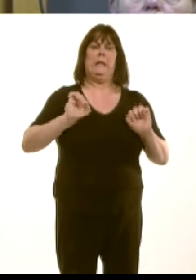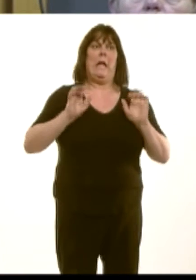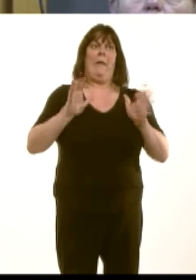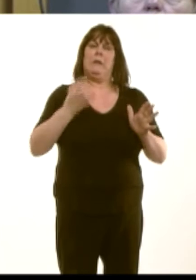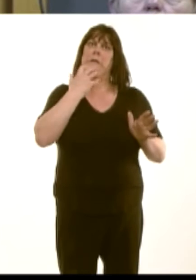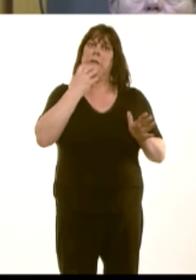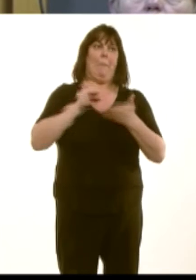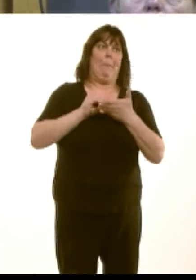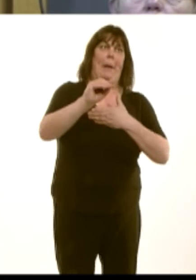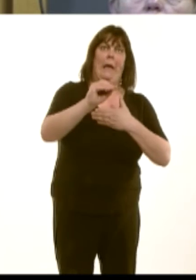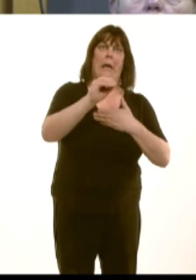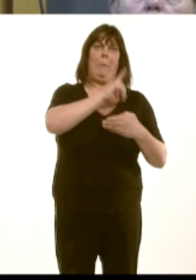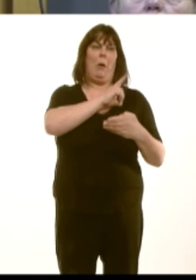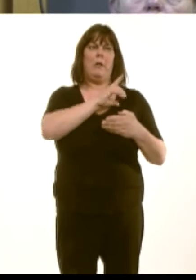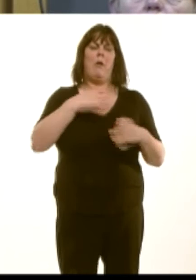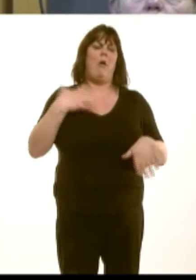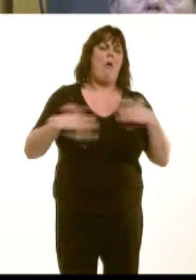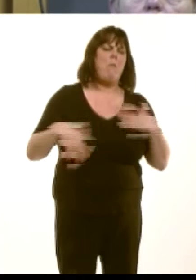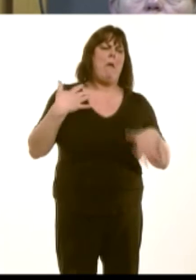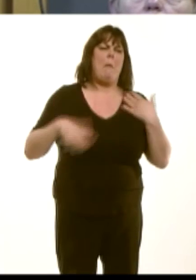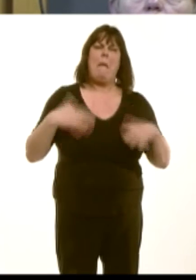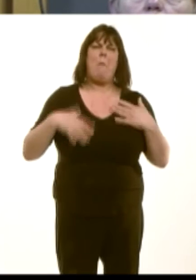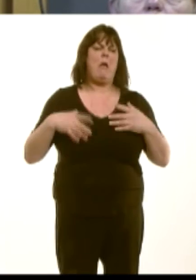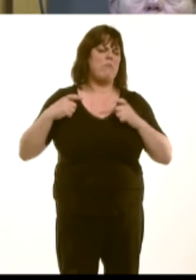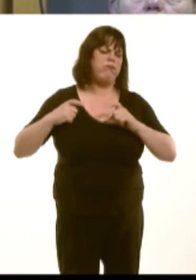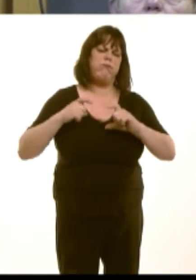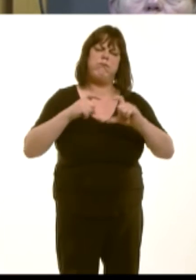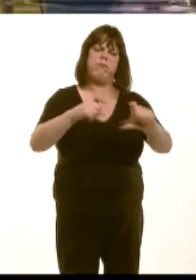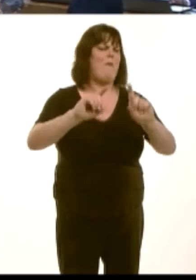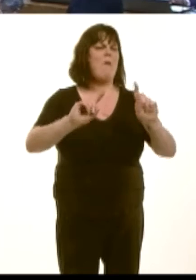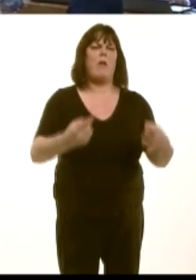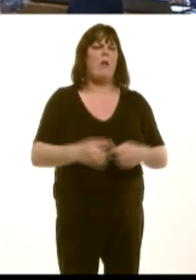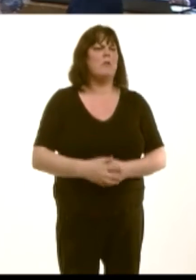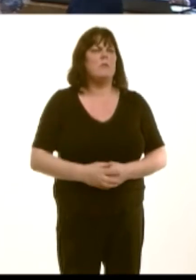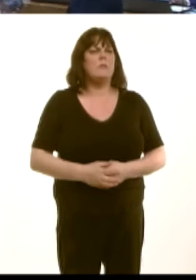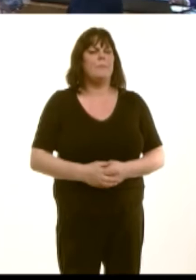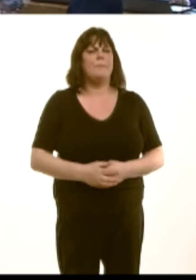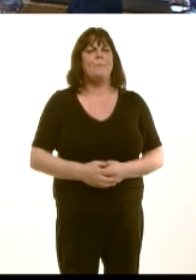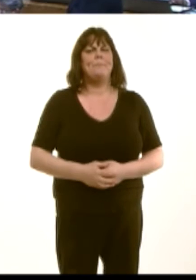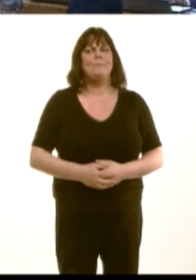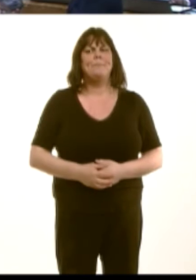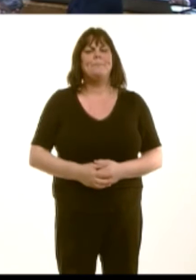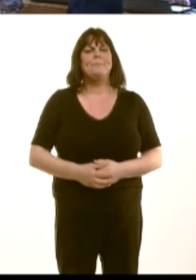cannot cope with distressing pain for long periods of time? Carwyn Jones: The leader of Plaid Cymru has offered one example.